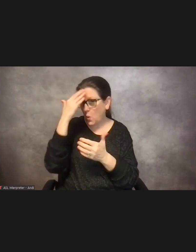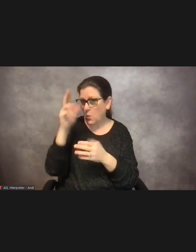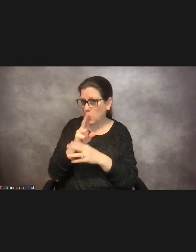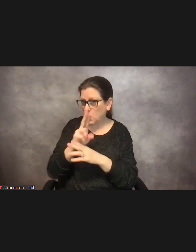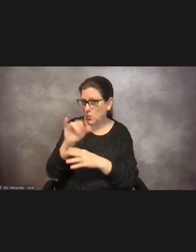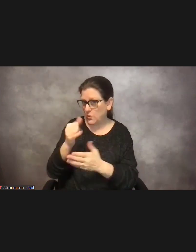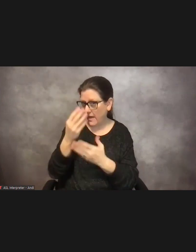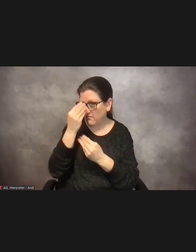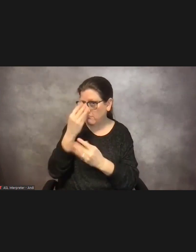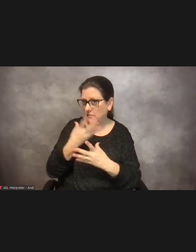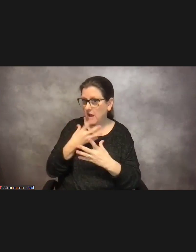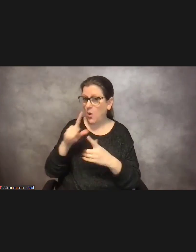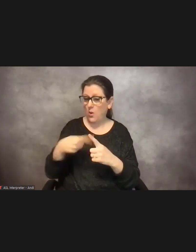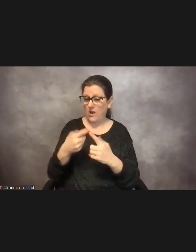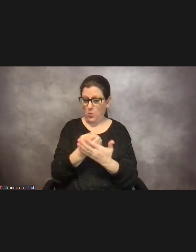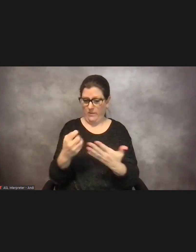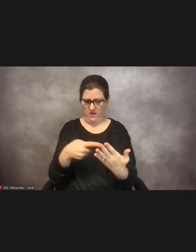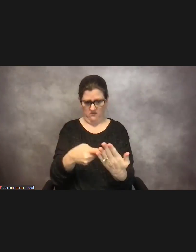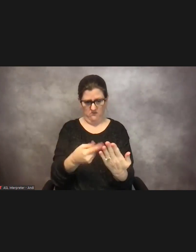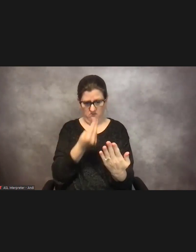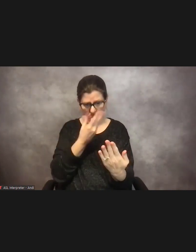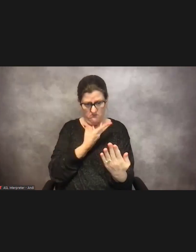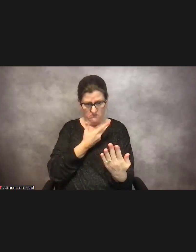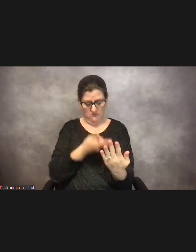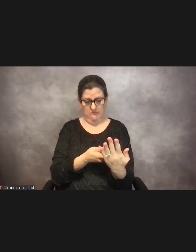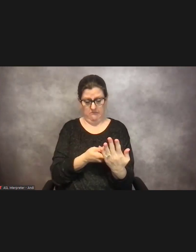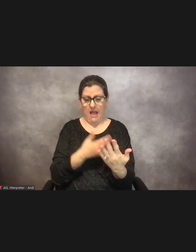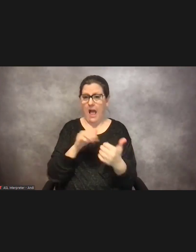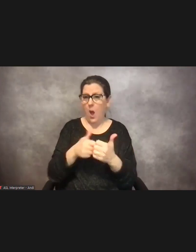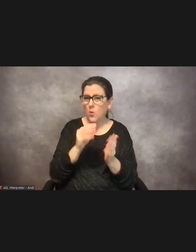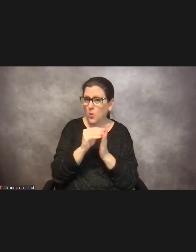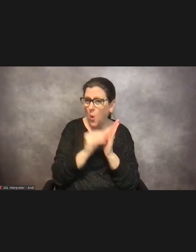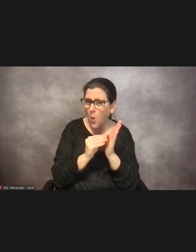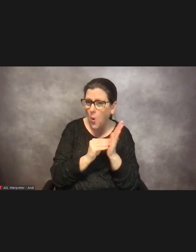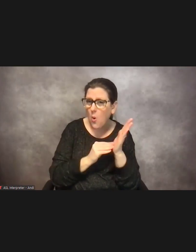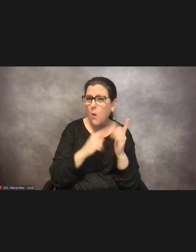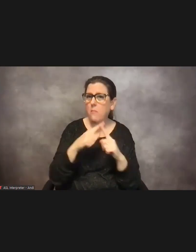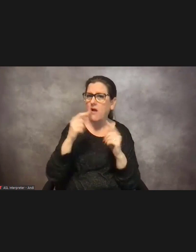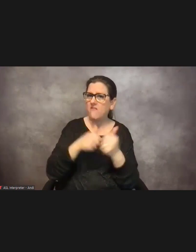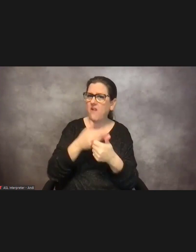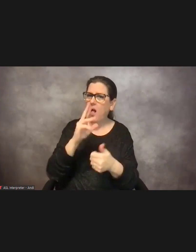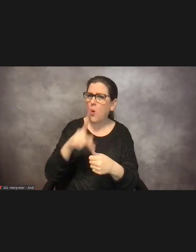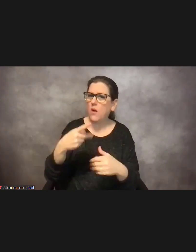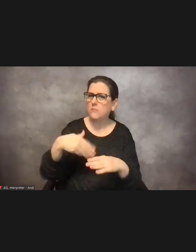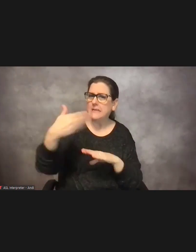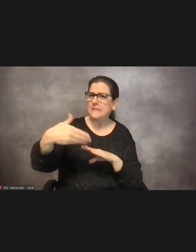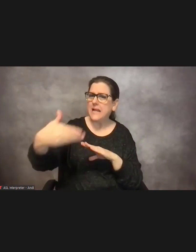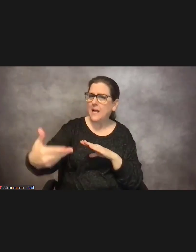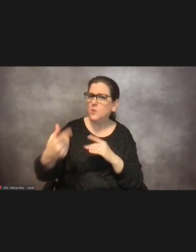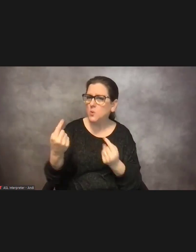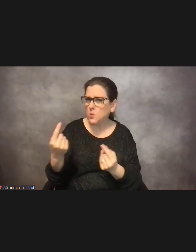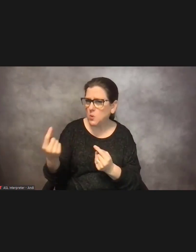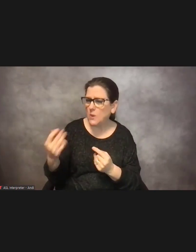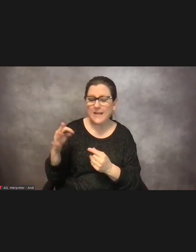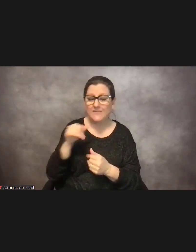information provided on the device to record results and, then, what those follow-up steps are when a child doesn't pass the screening in